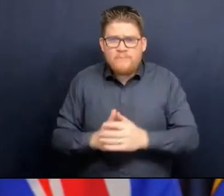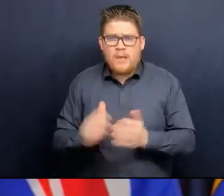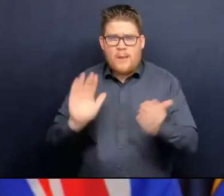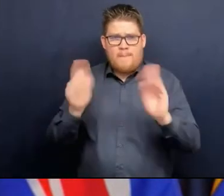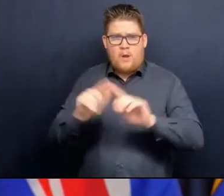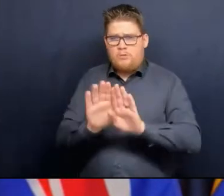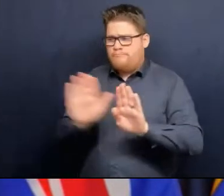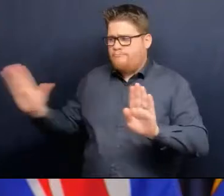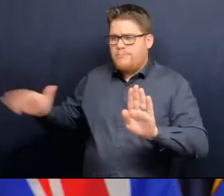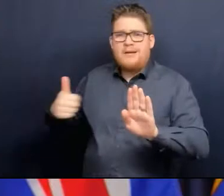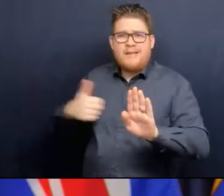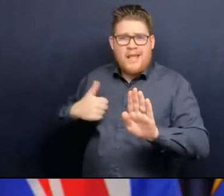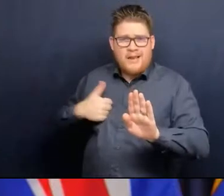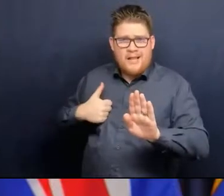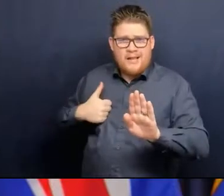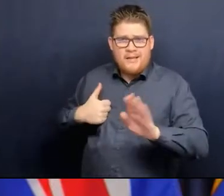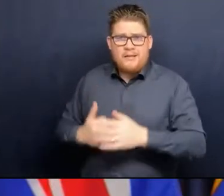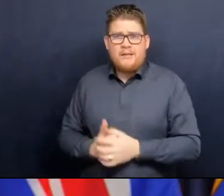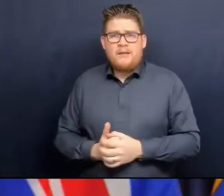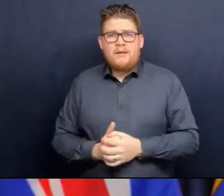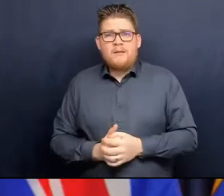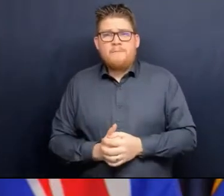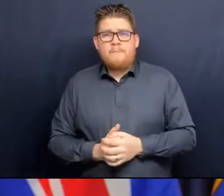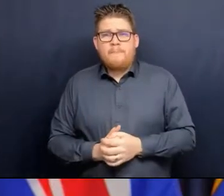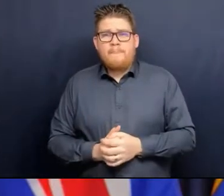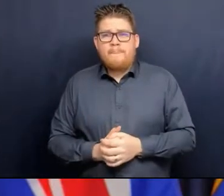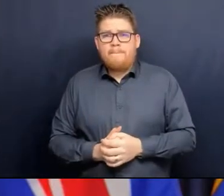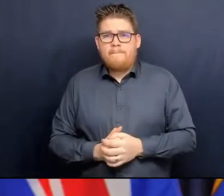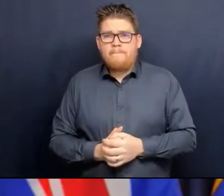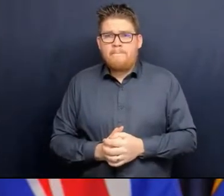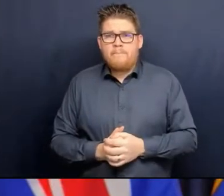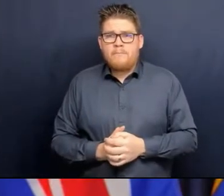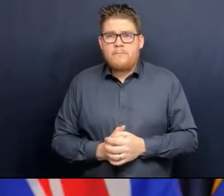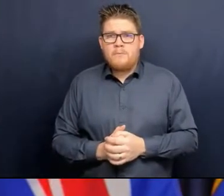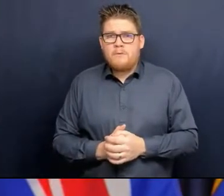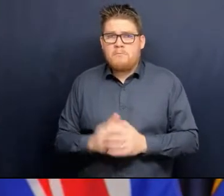compared to any other jurisdiction in North America.